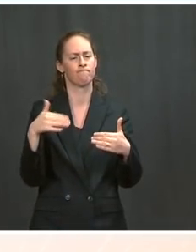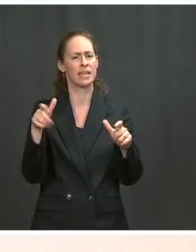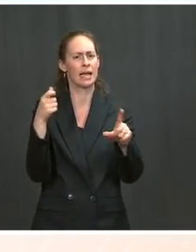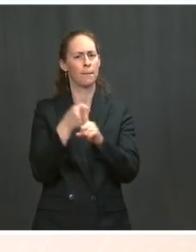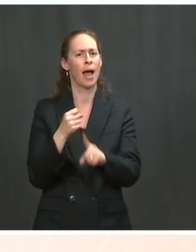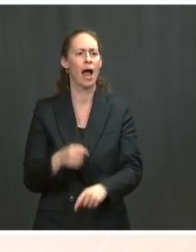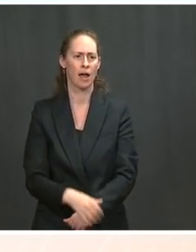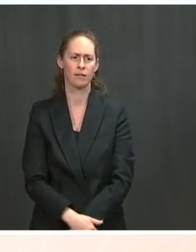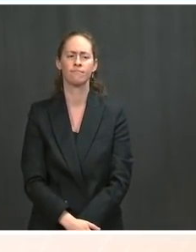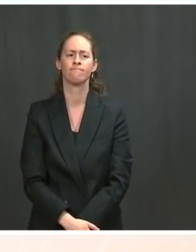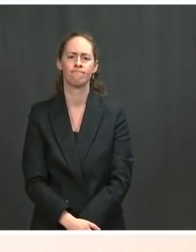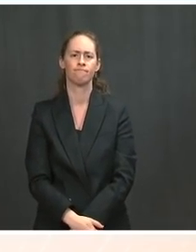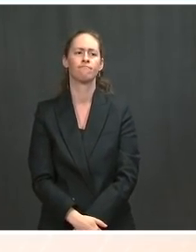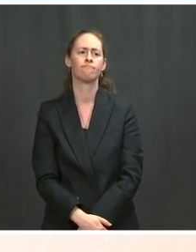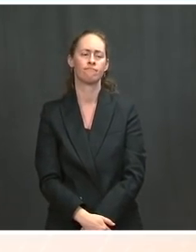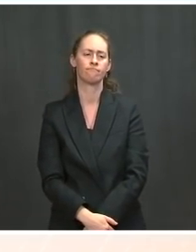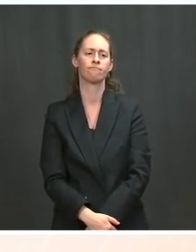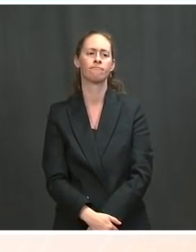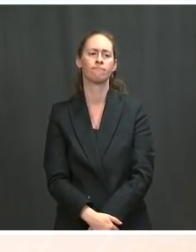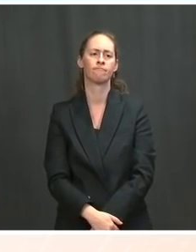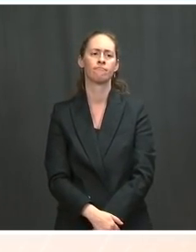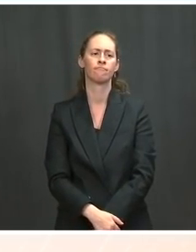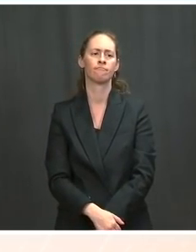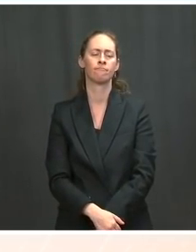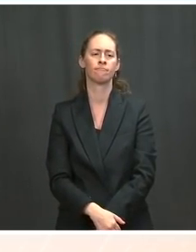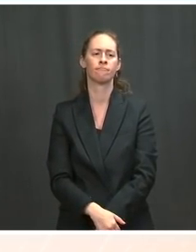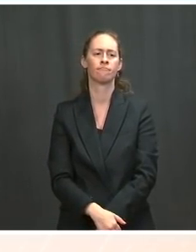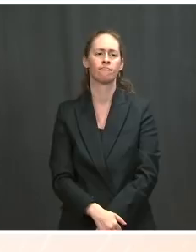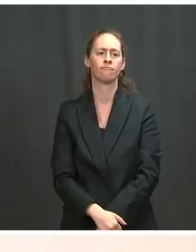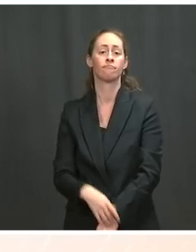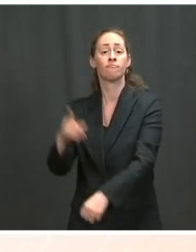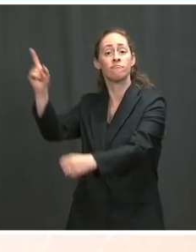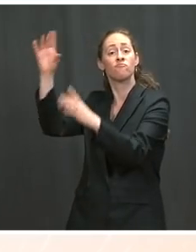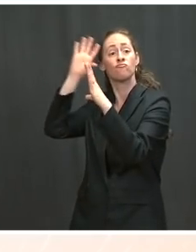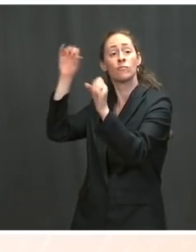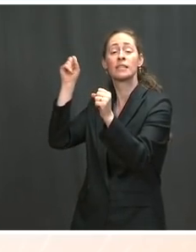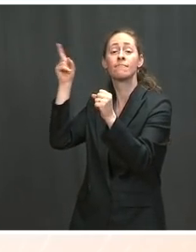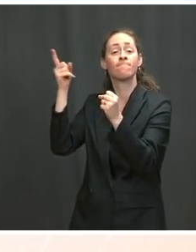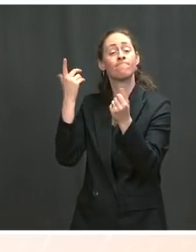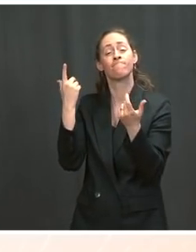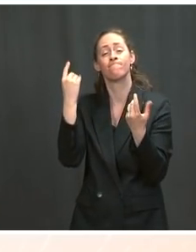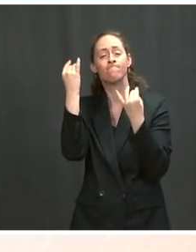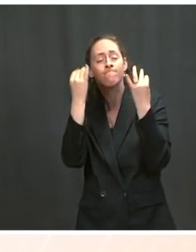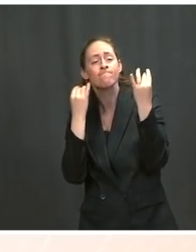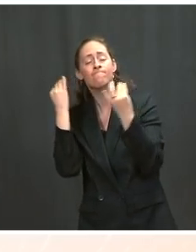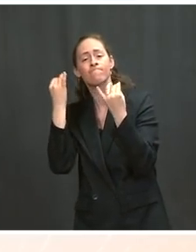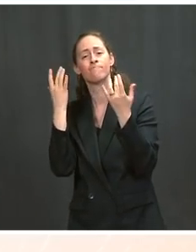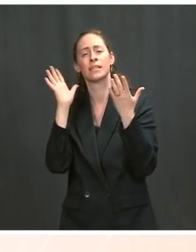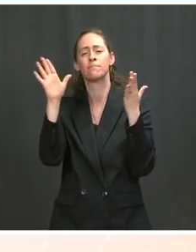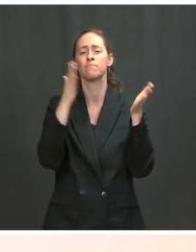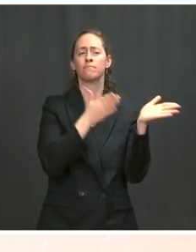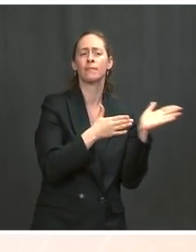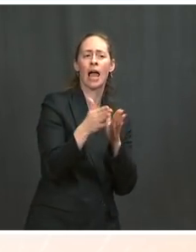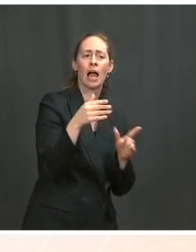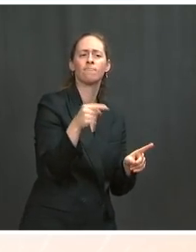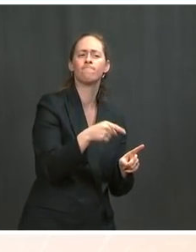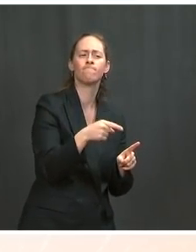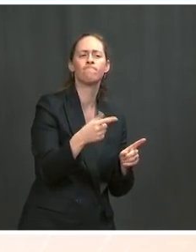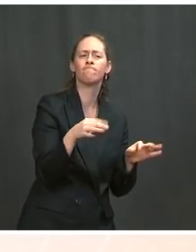But the proposals the President has made for the American Jobs Plan, for the -- for the American Families Plan -- there are certainly some impacts